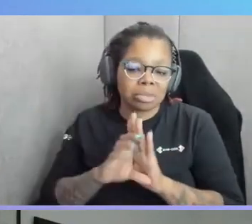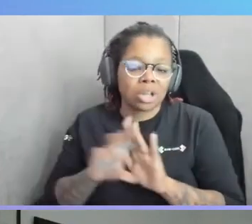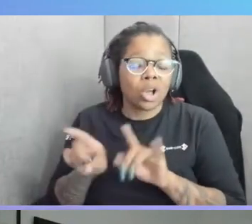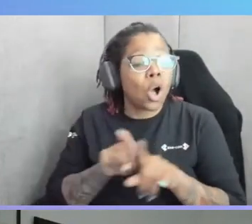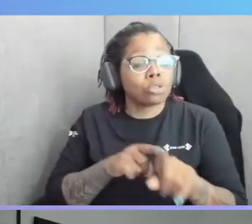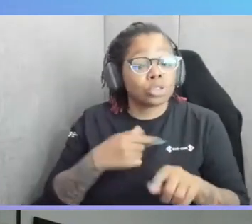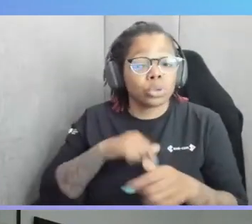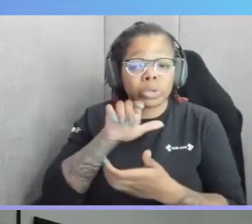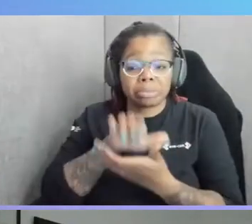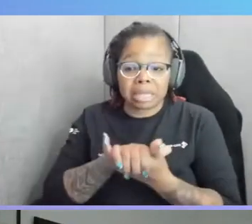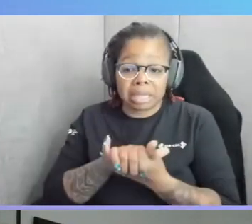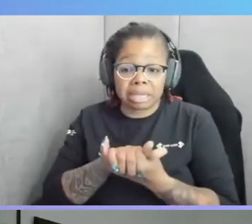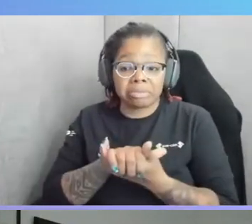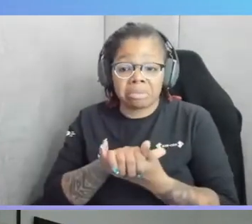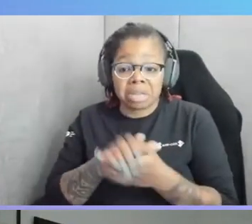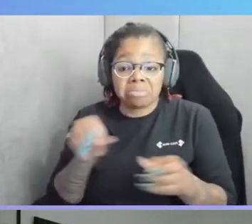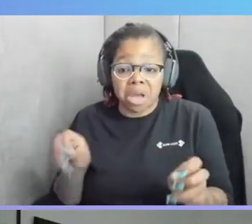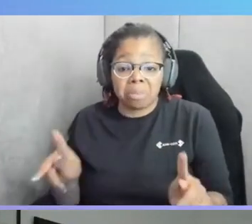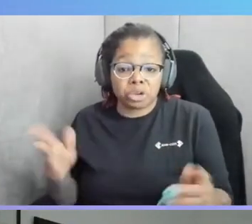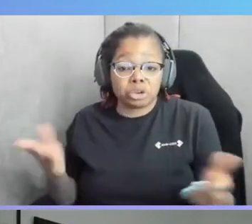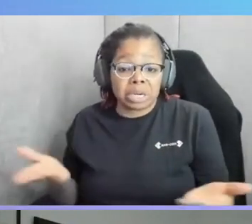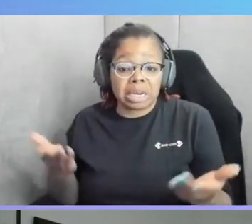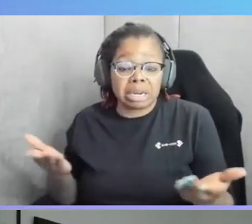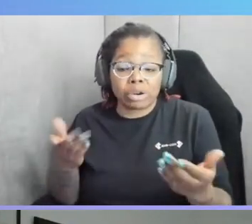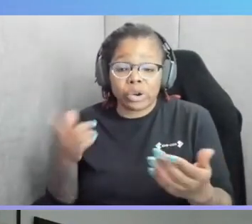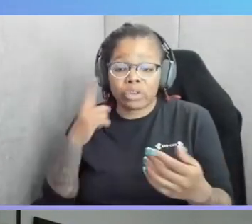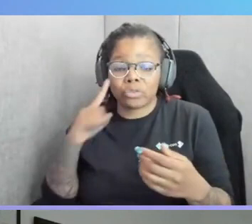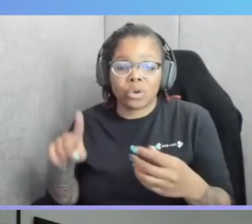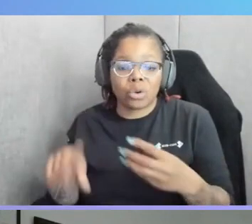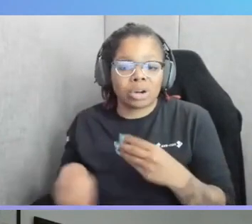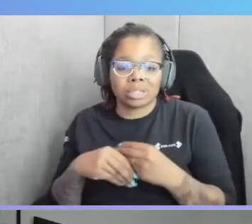there is an opportunity here for additional assistive technology,